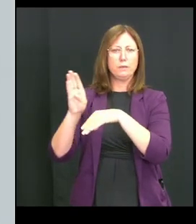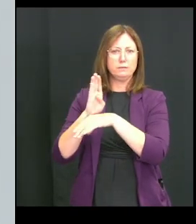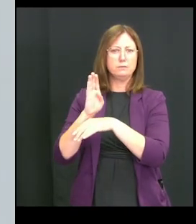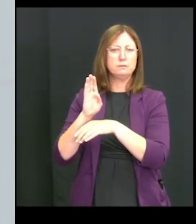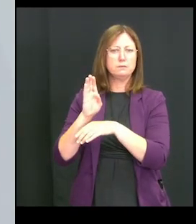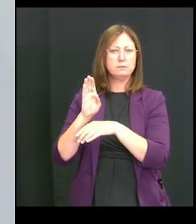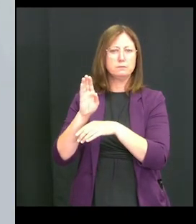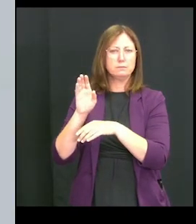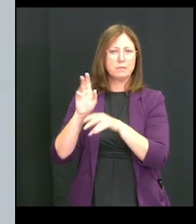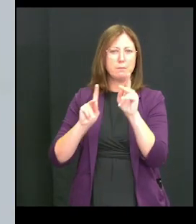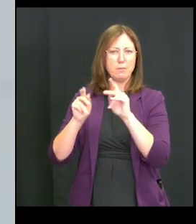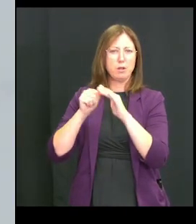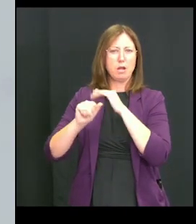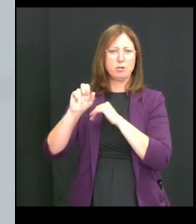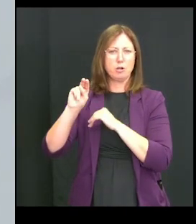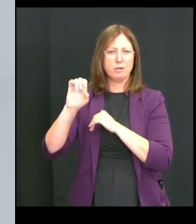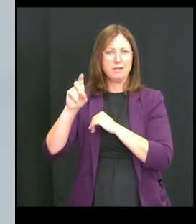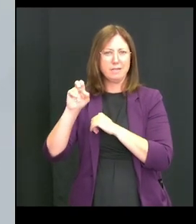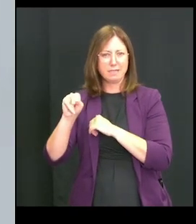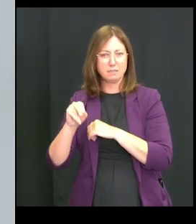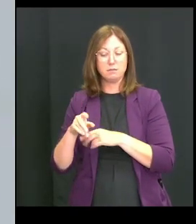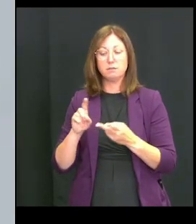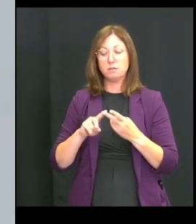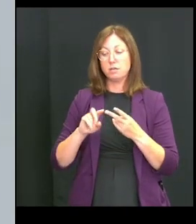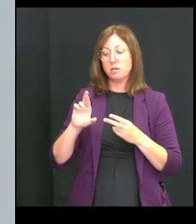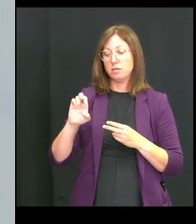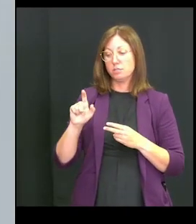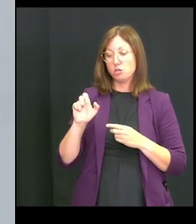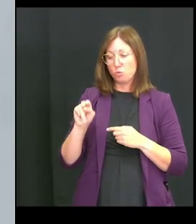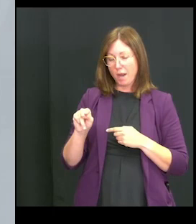Under Reagan they had the choice to court social Conservatives.